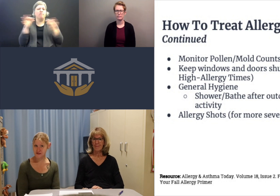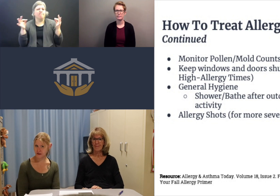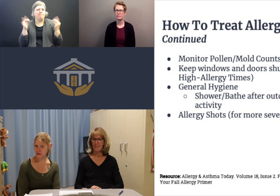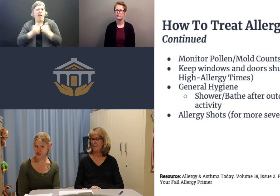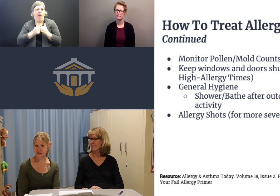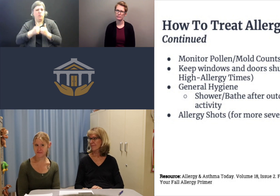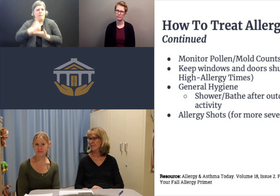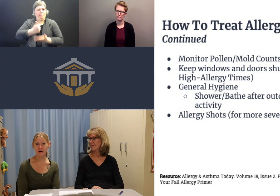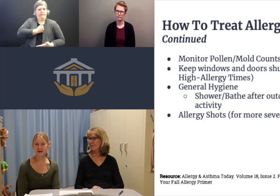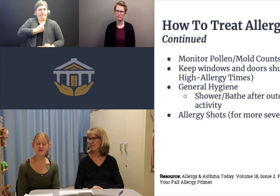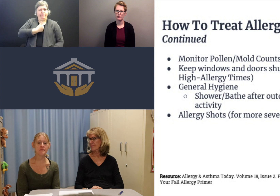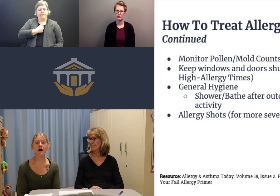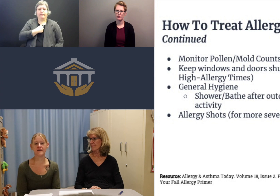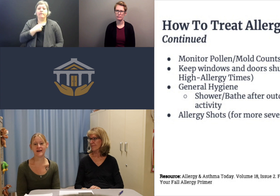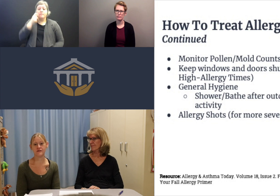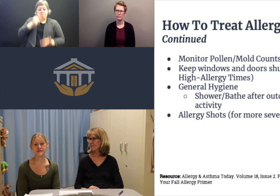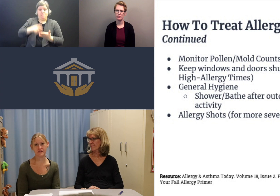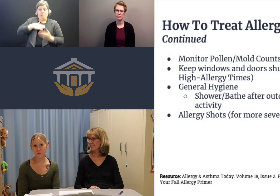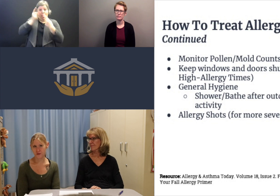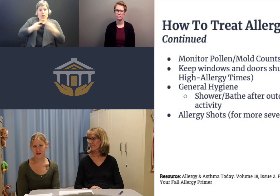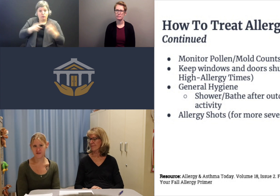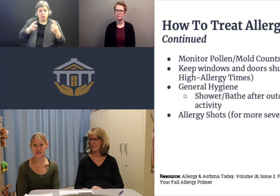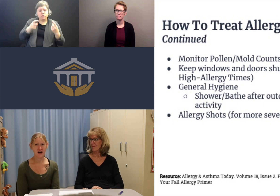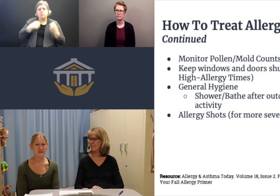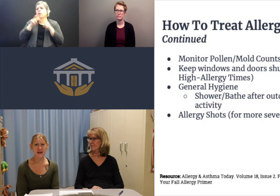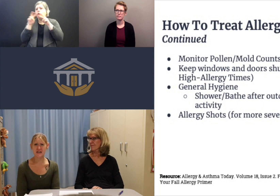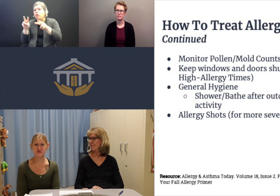you're allergic to something, monitor the pollen counts and the mold counts. A lot of times you